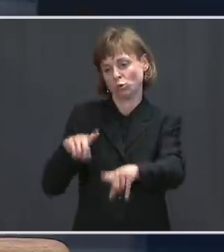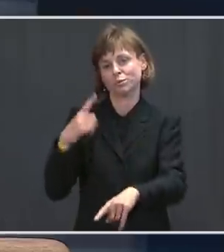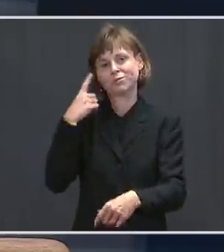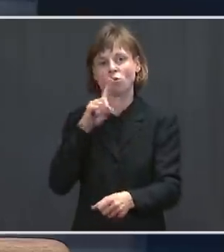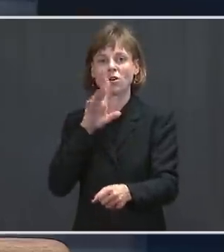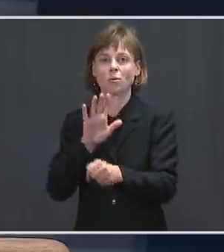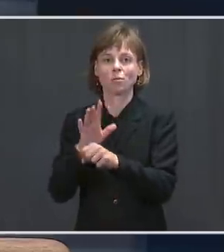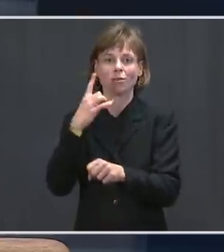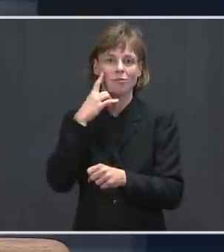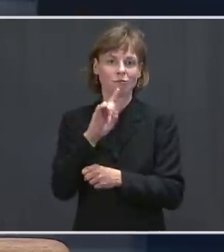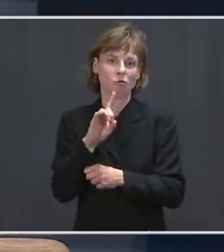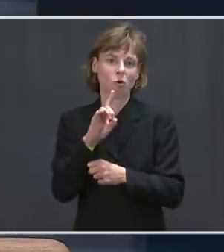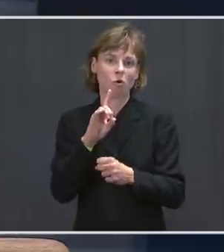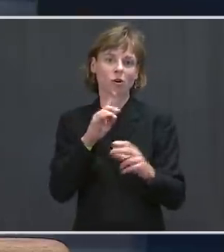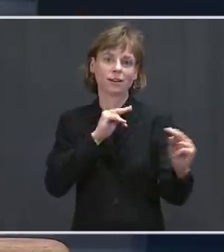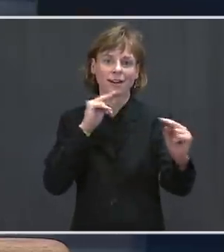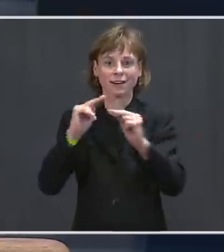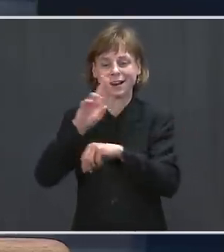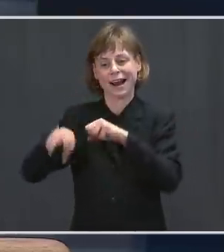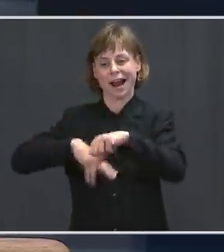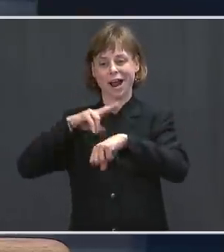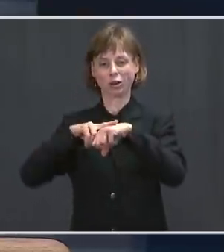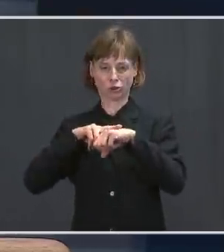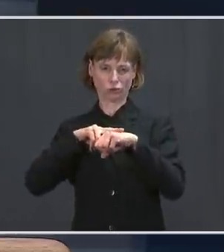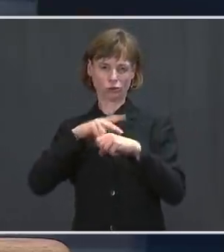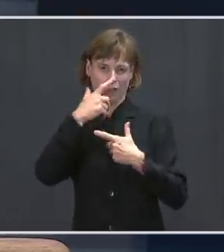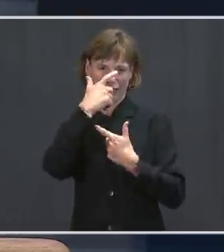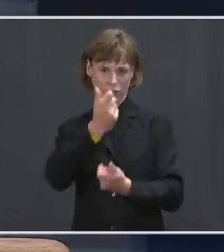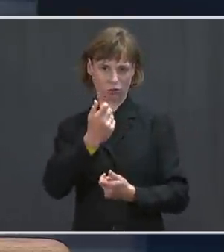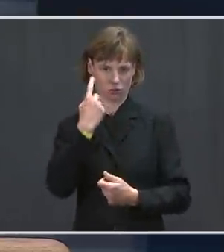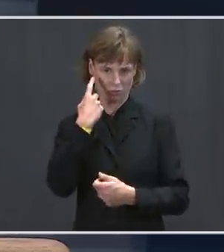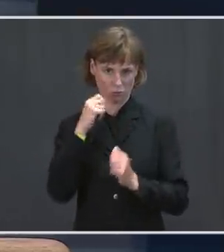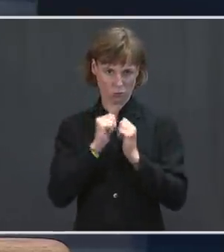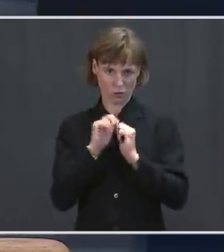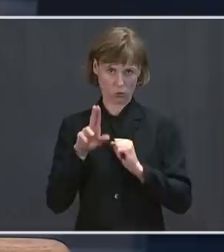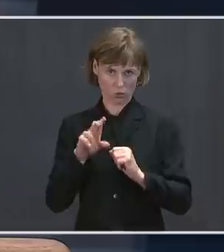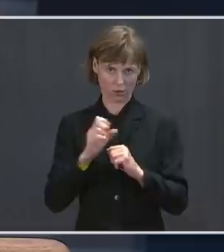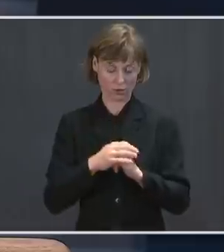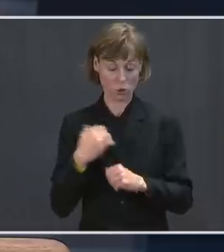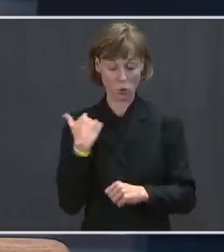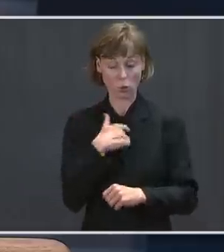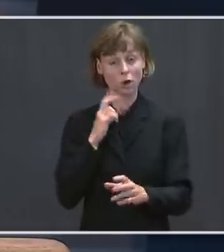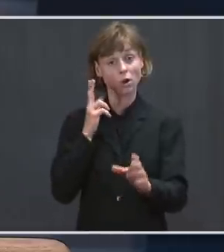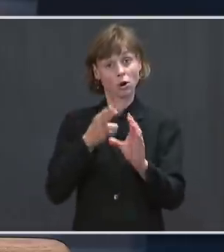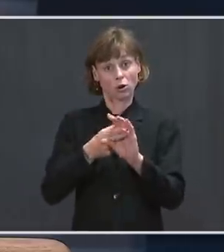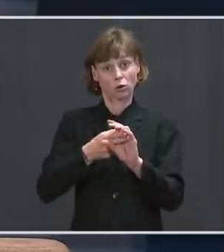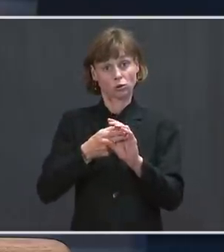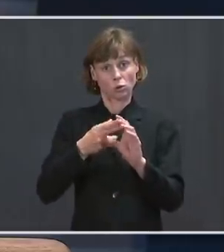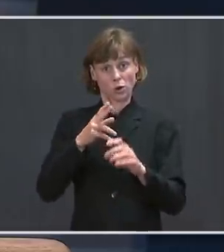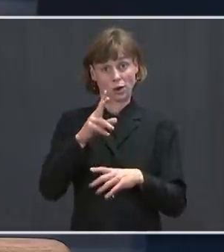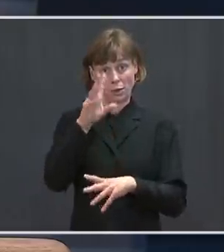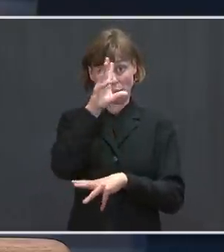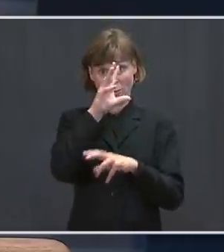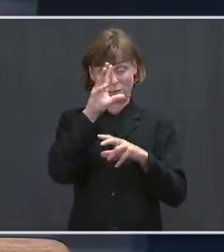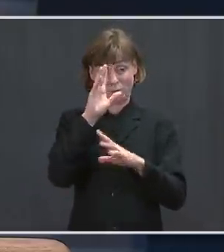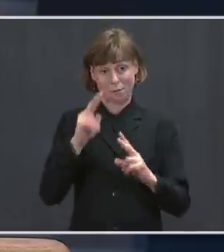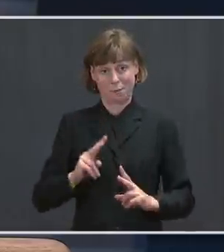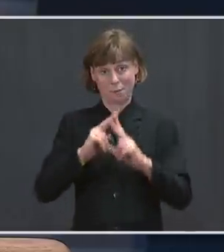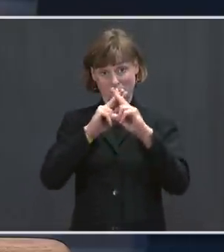in service of America's national interests. We've rejoined the Paris Climate Accord, and President Biden will be hosting a climate leader summit